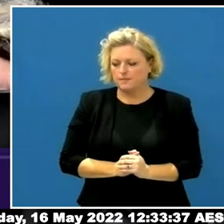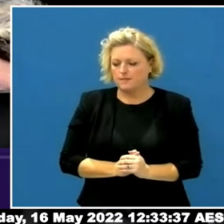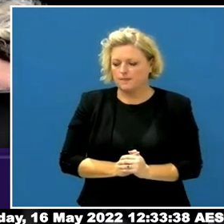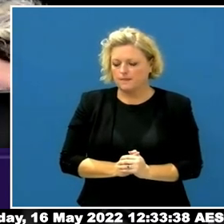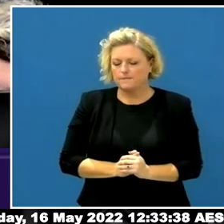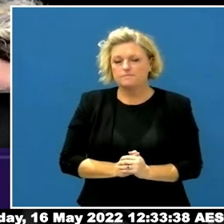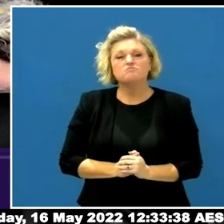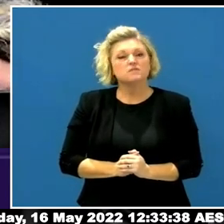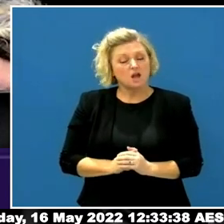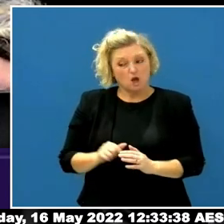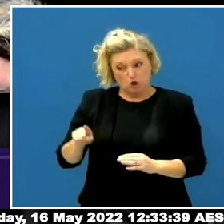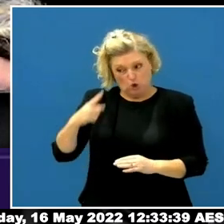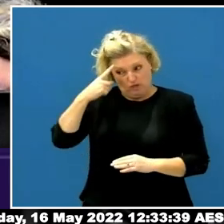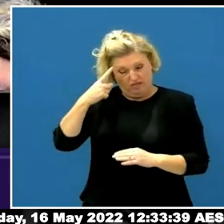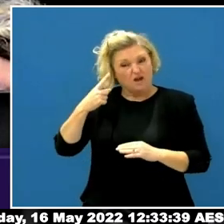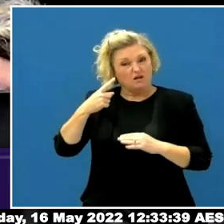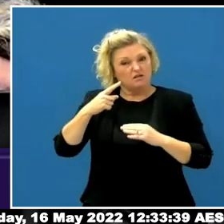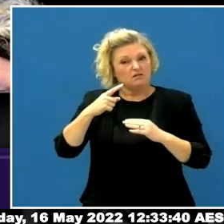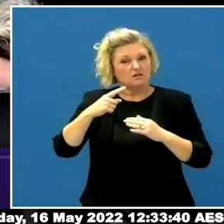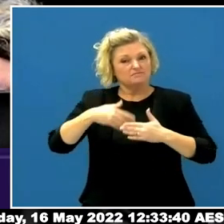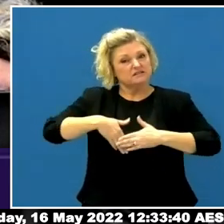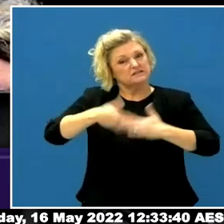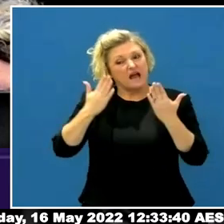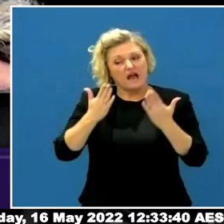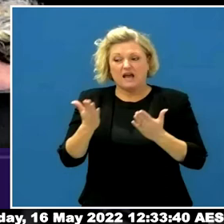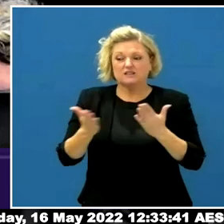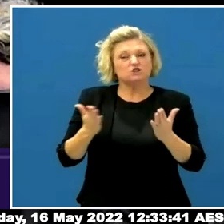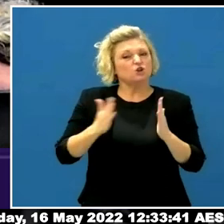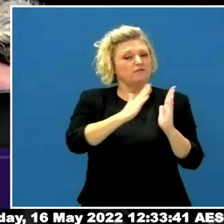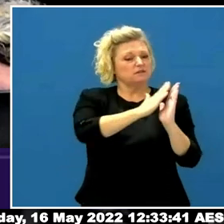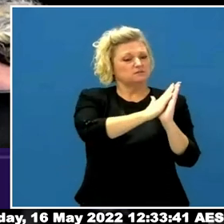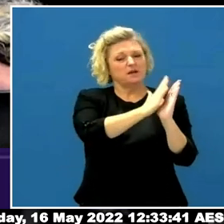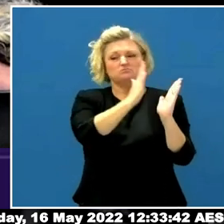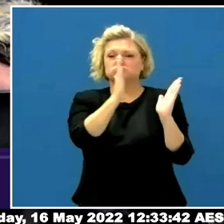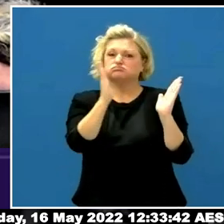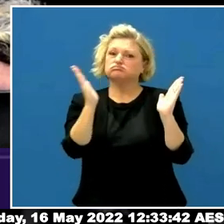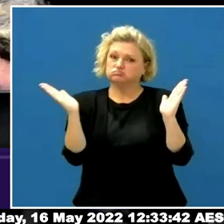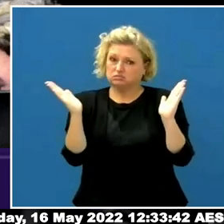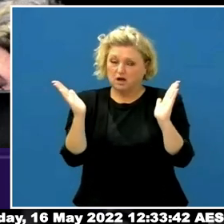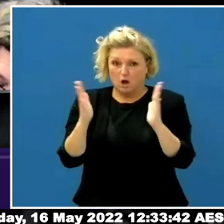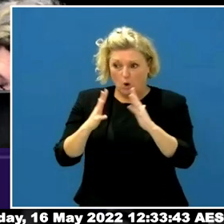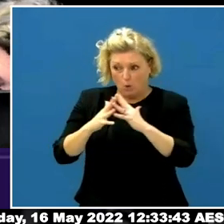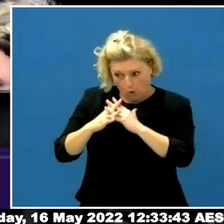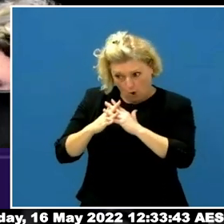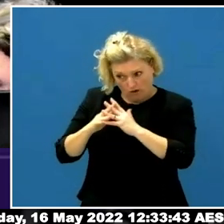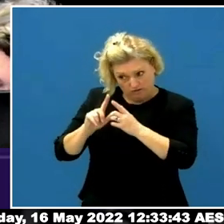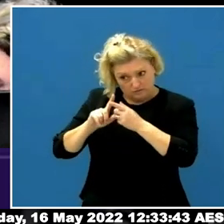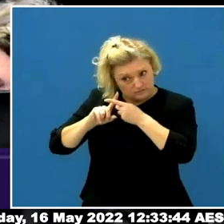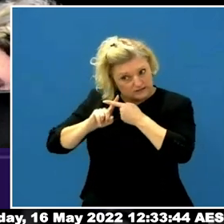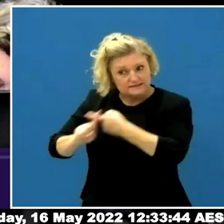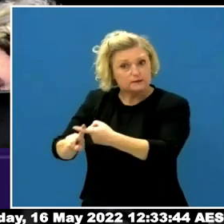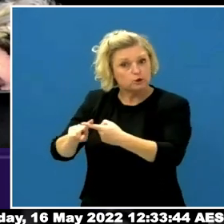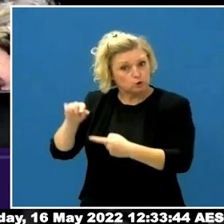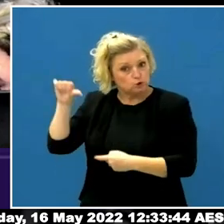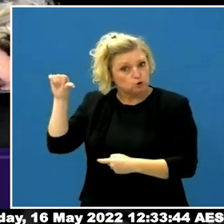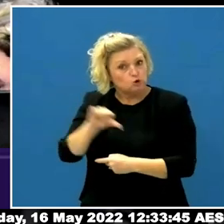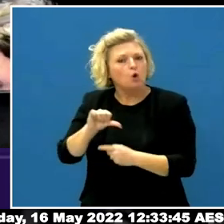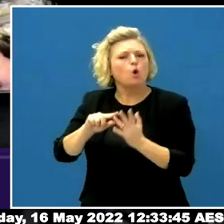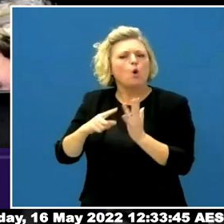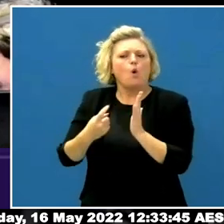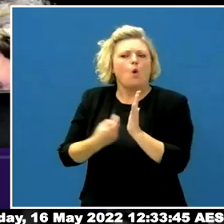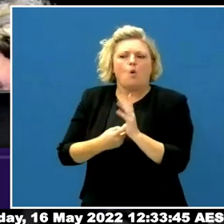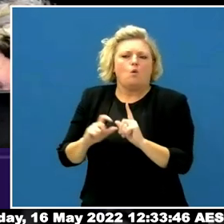programs of the type that Jason used to participate in?